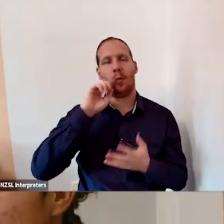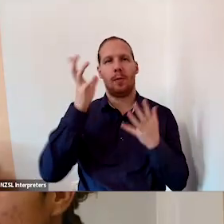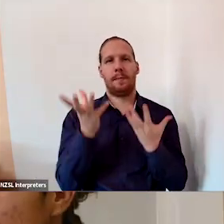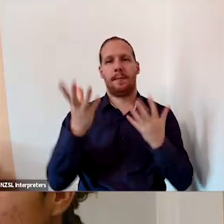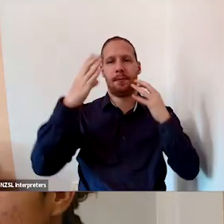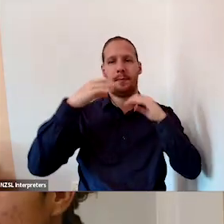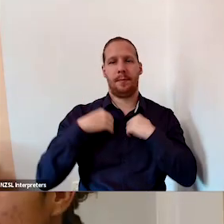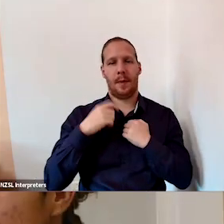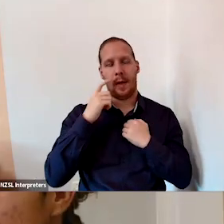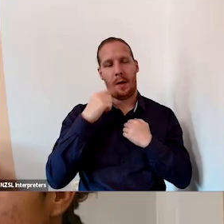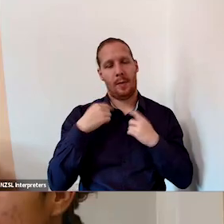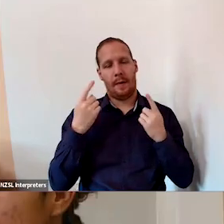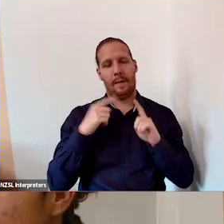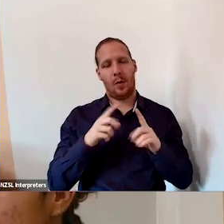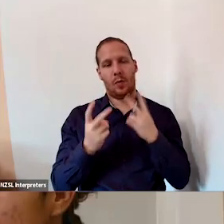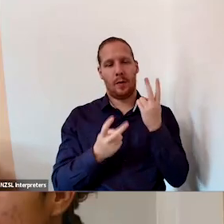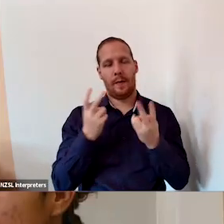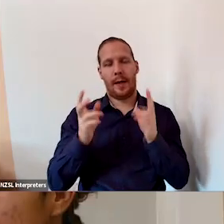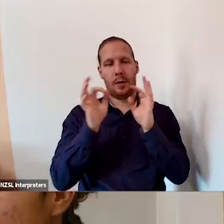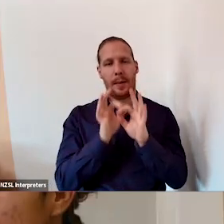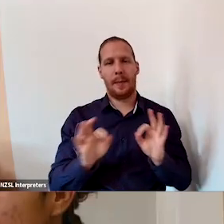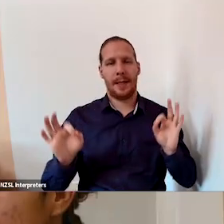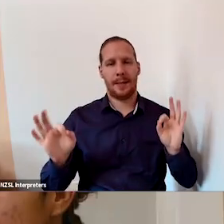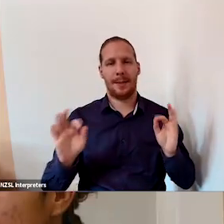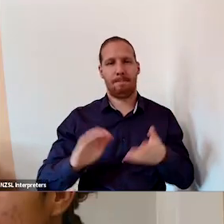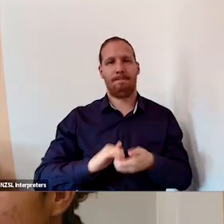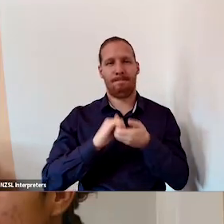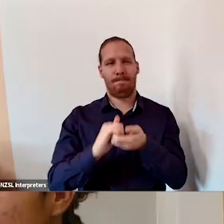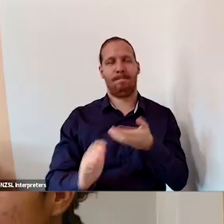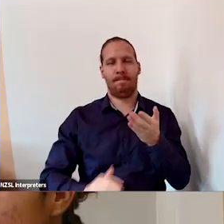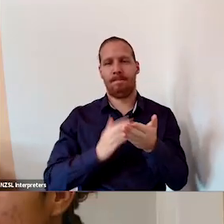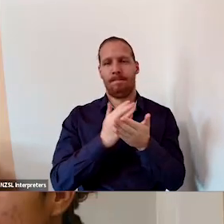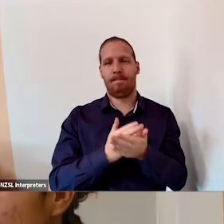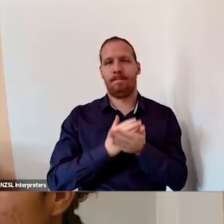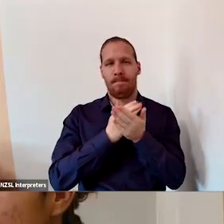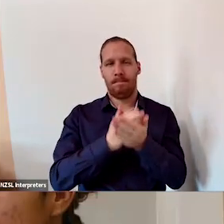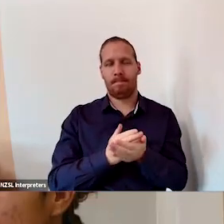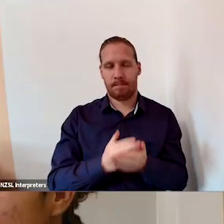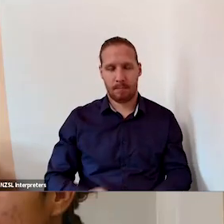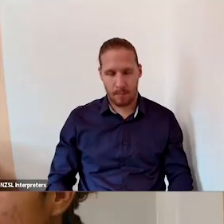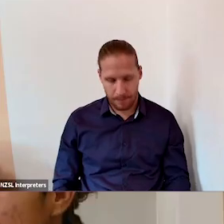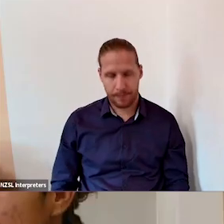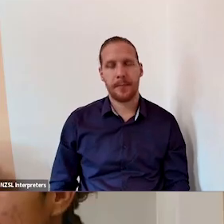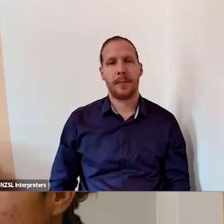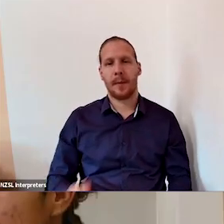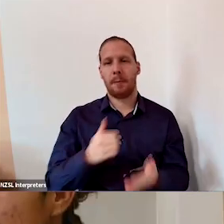ko te rangimarie tāku e rapu ana Tīhei mauri ora! Tēnā koutou katoa Nau mai, haere mai